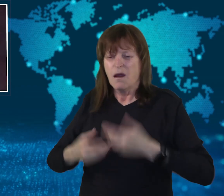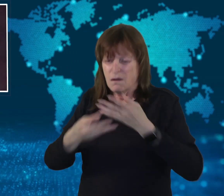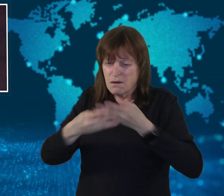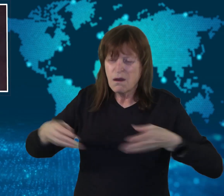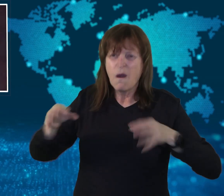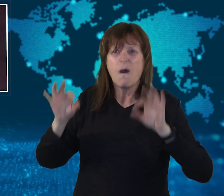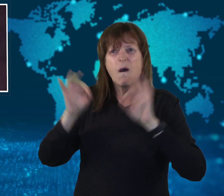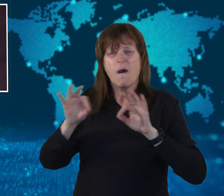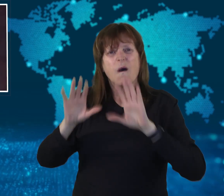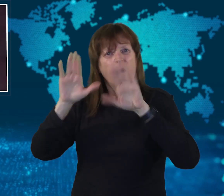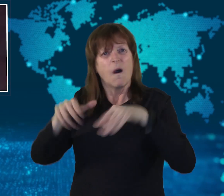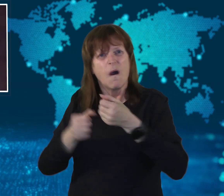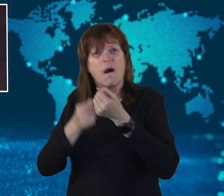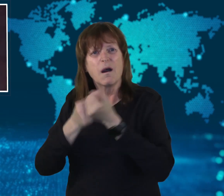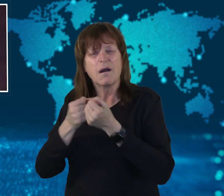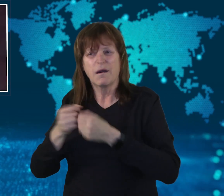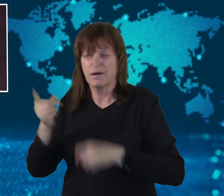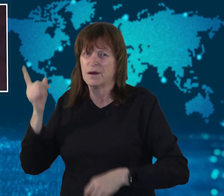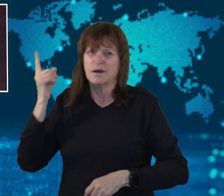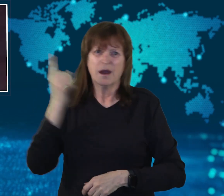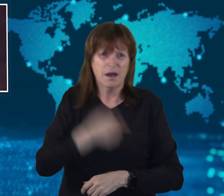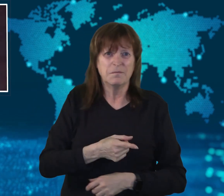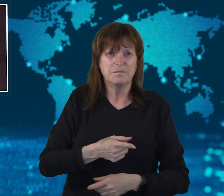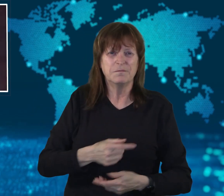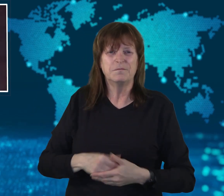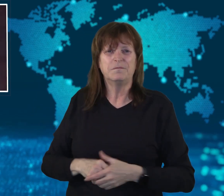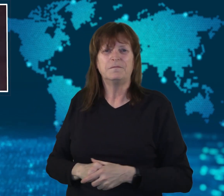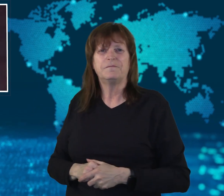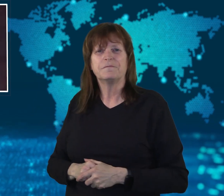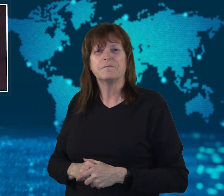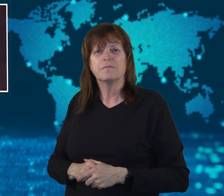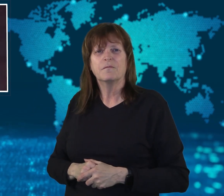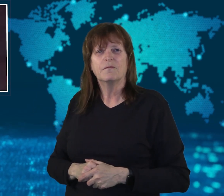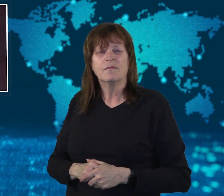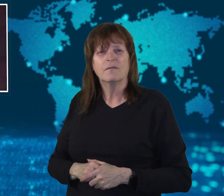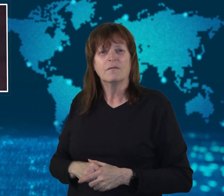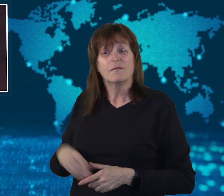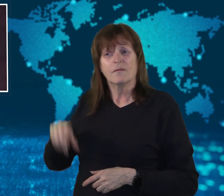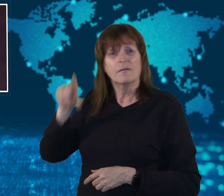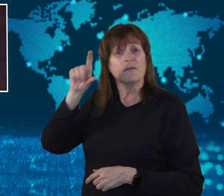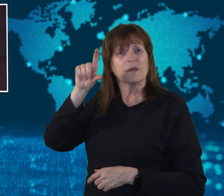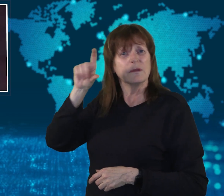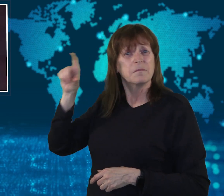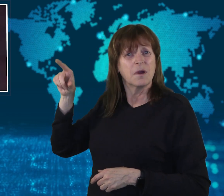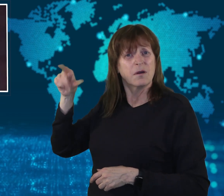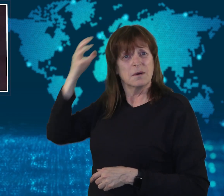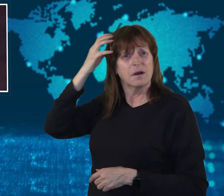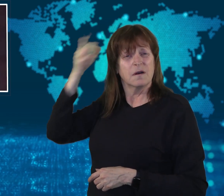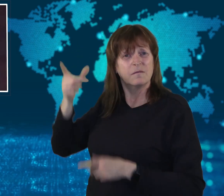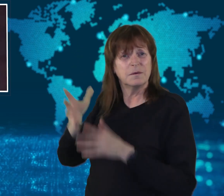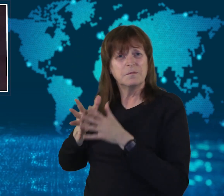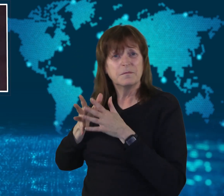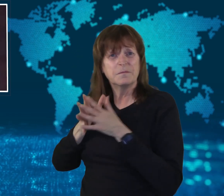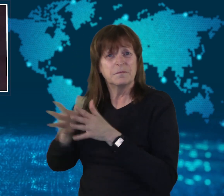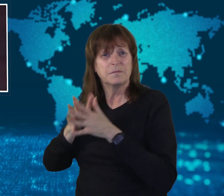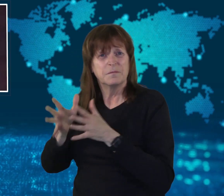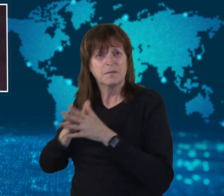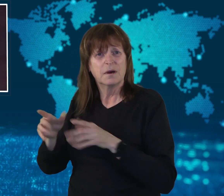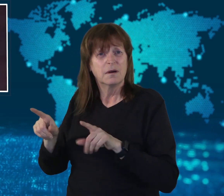who supported the routine.